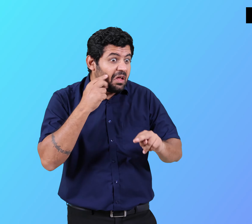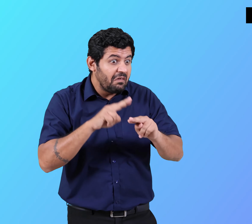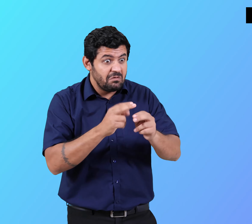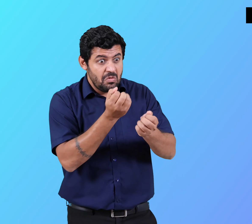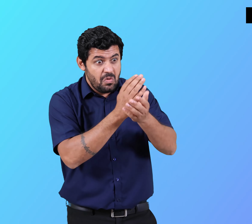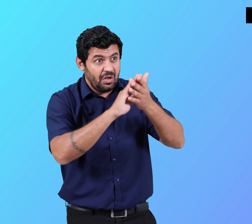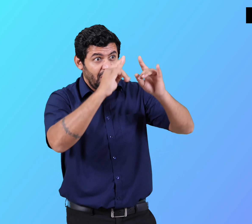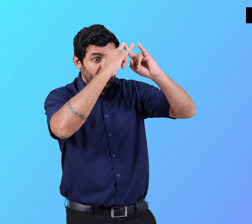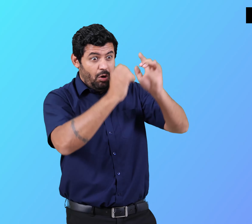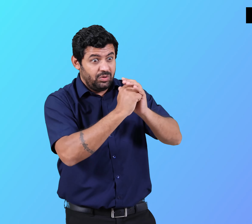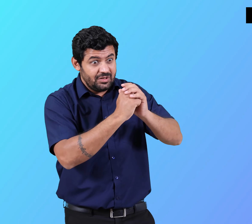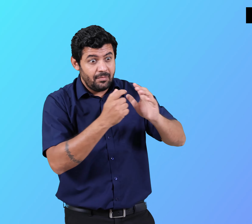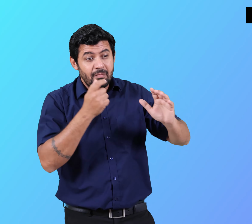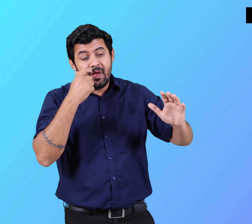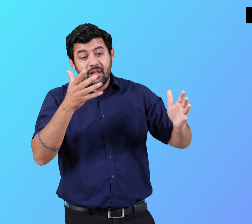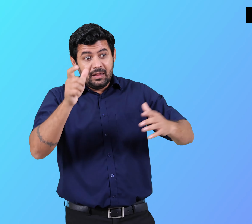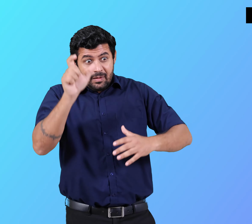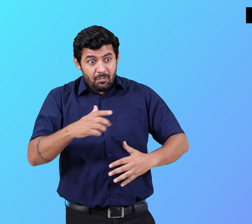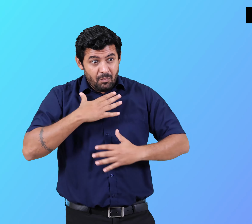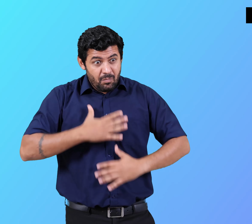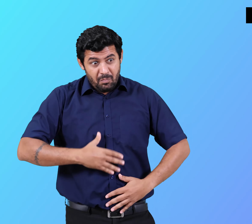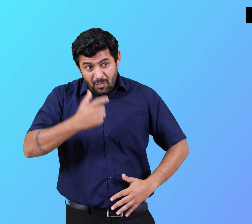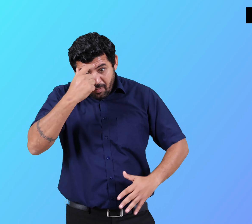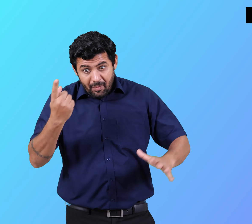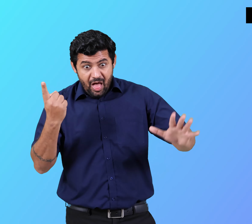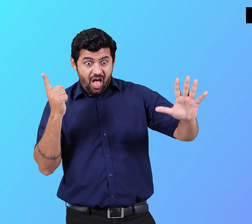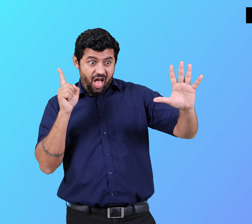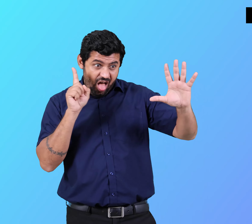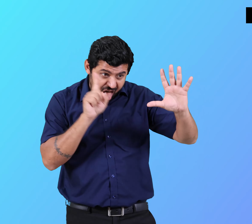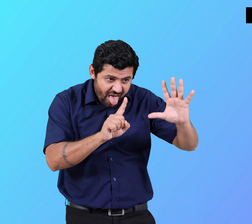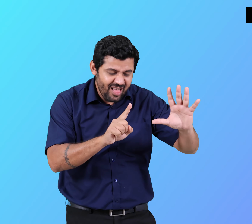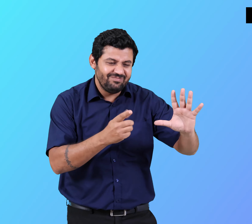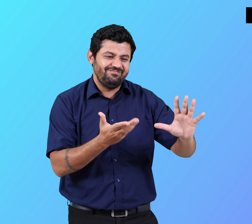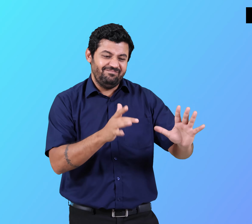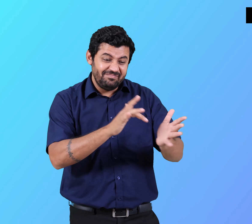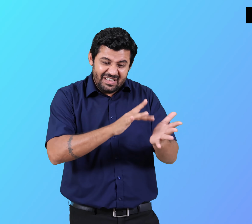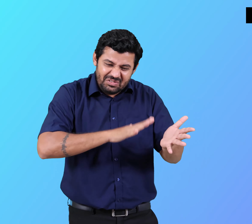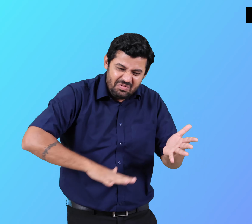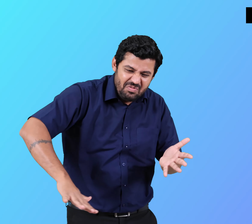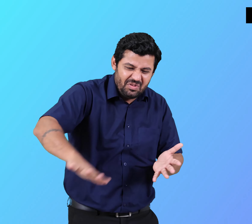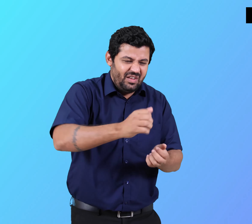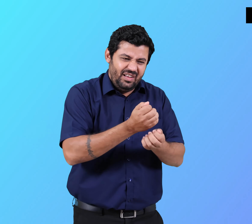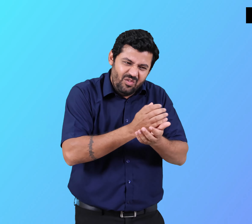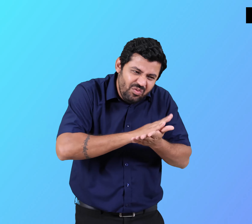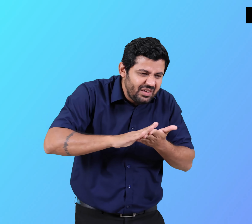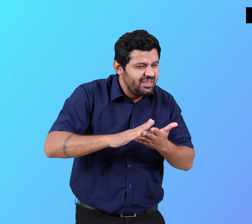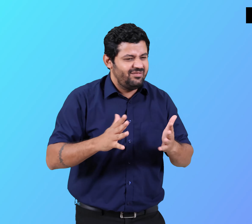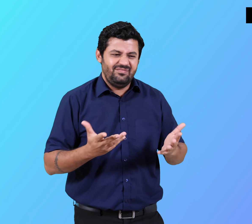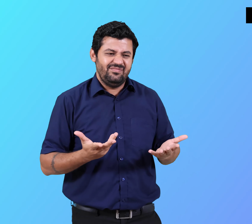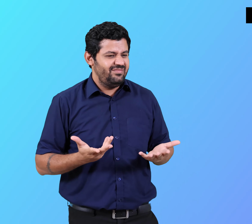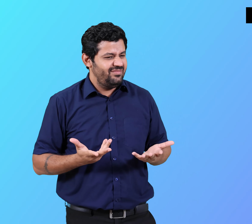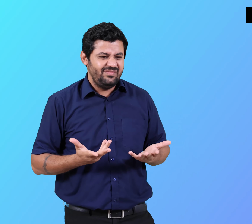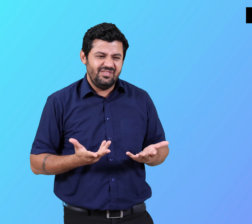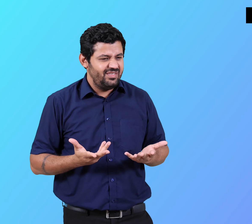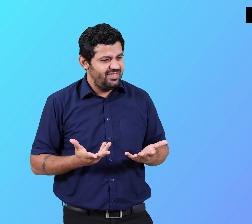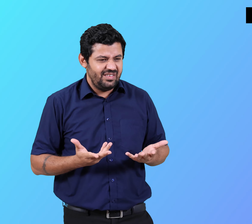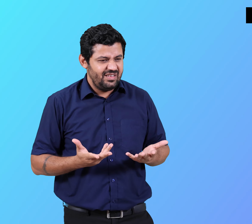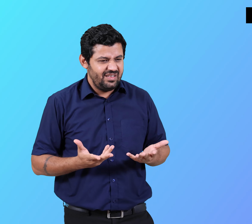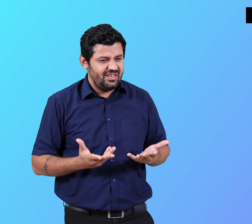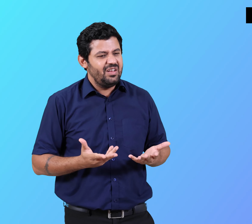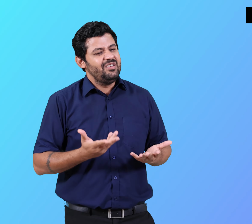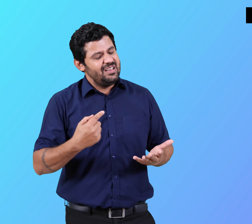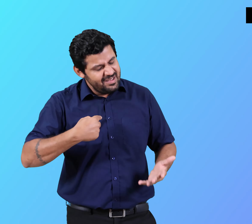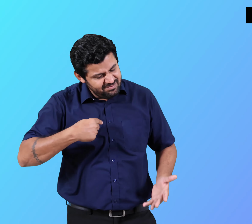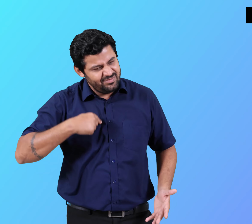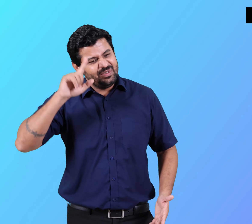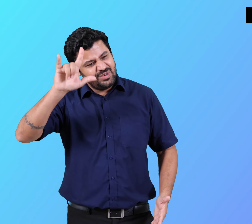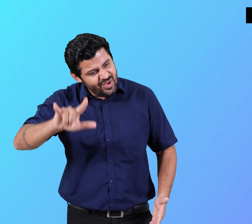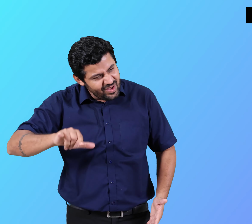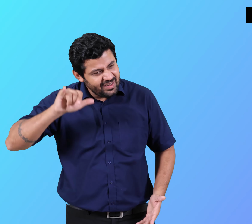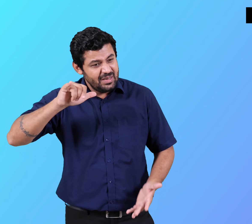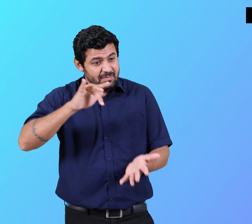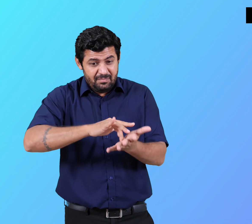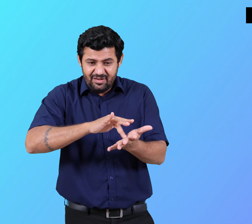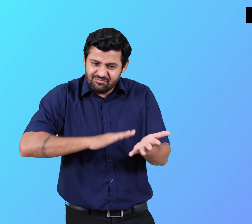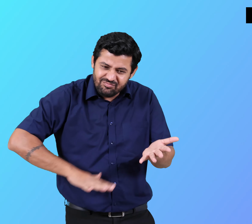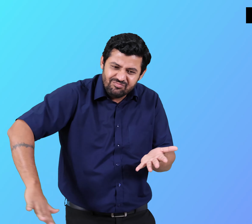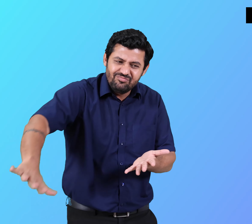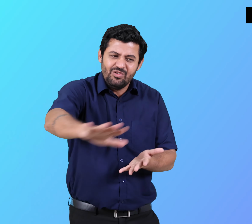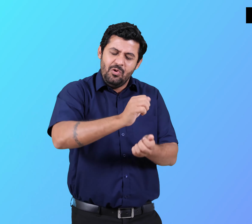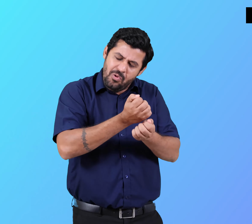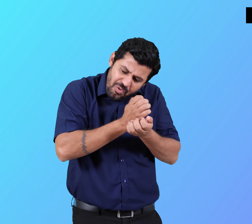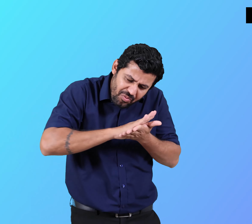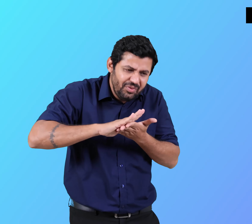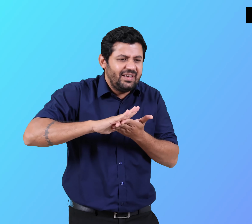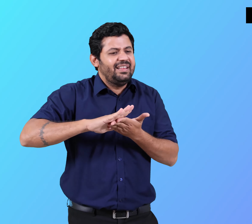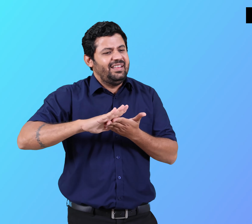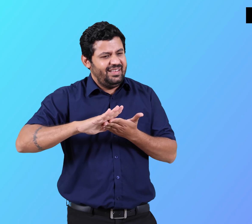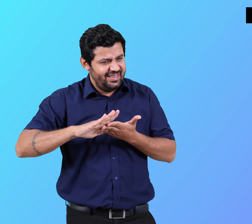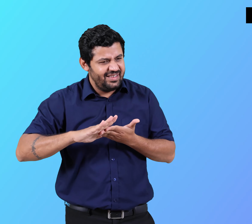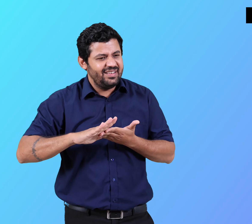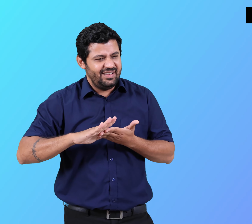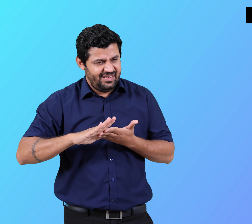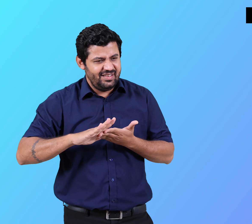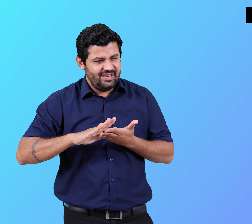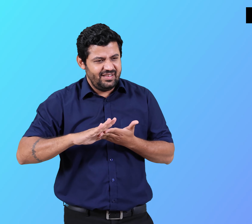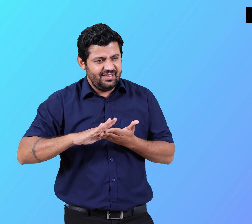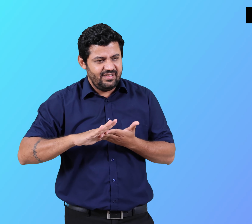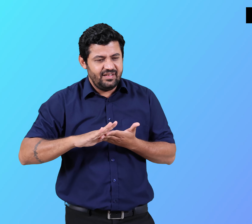wrong with him. He must not make my holy places unholy. I am the LORD, and I make these places holy.”